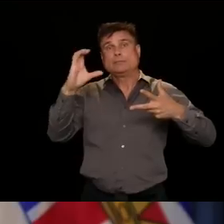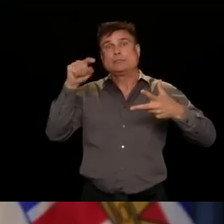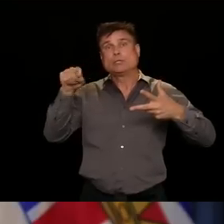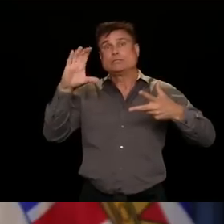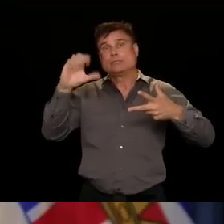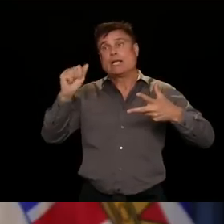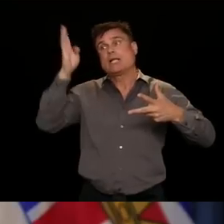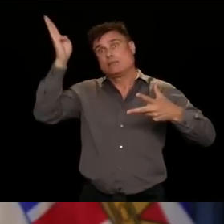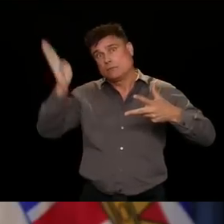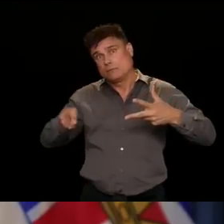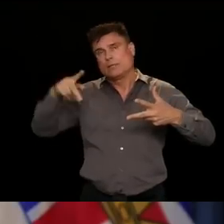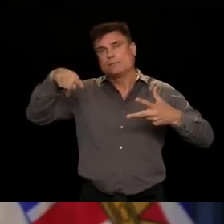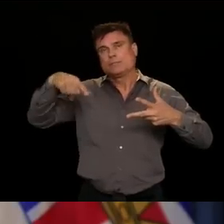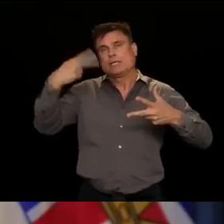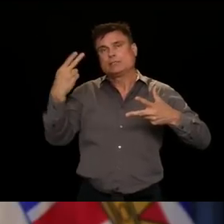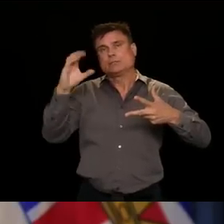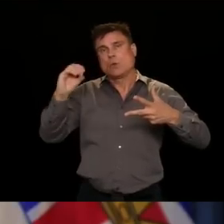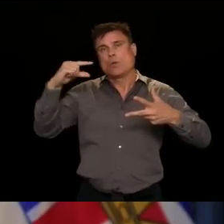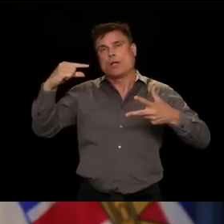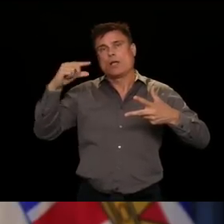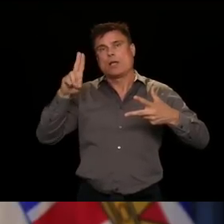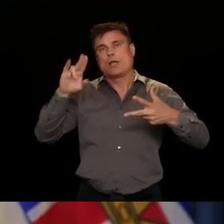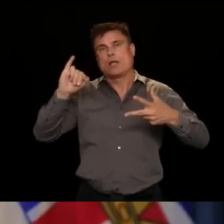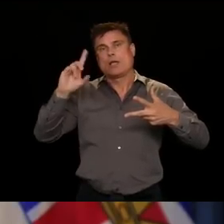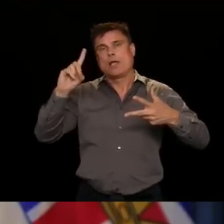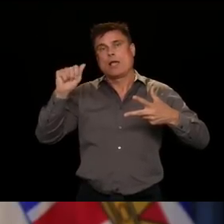For recommendations on protecting families and communities, visit the various websites